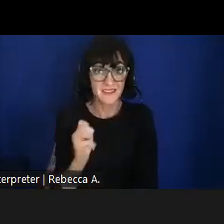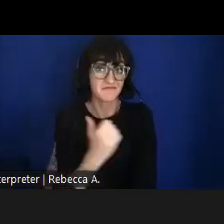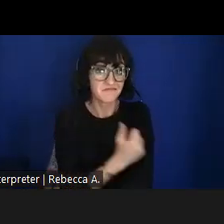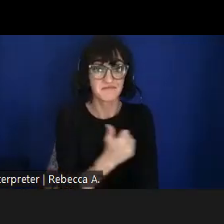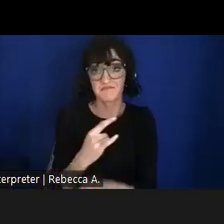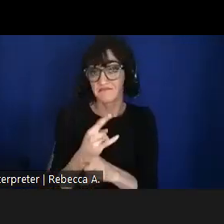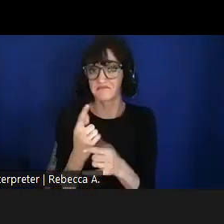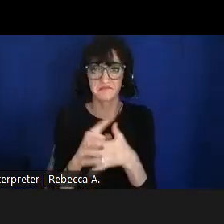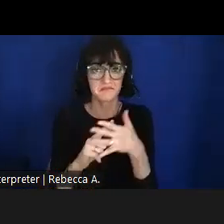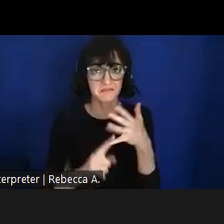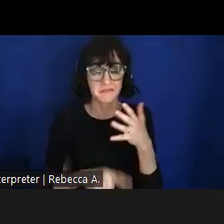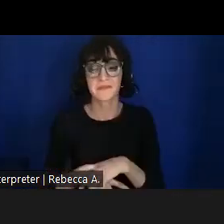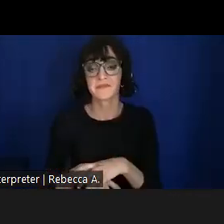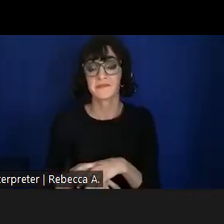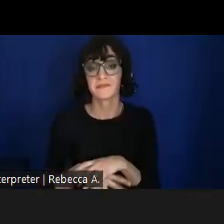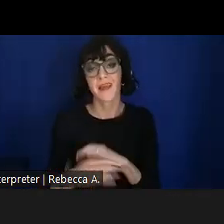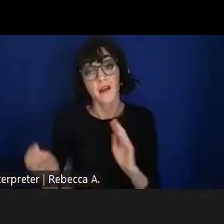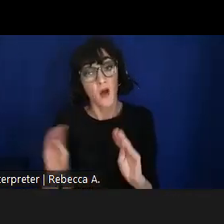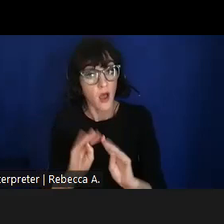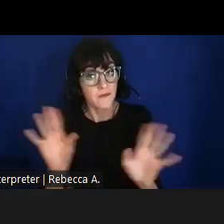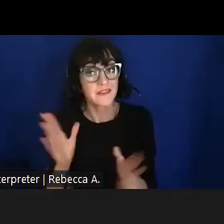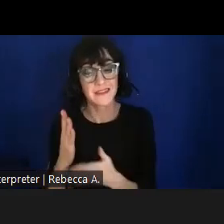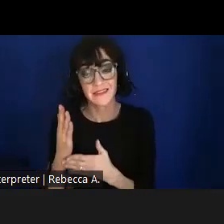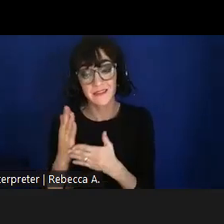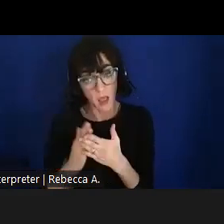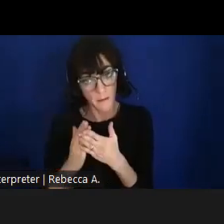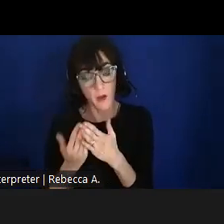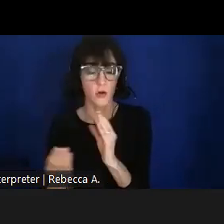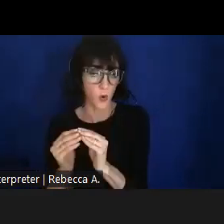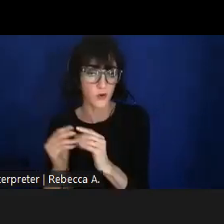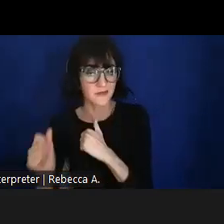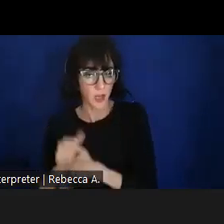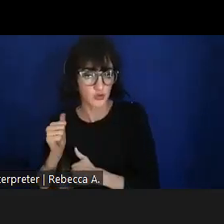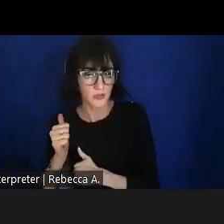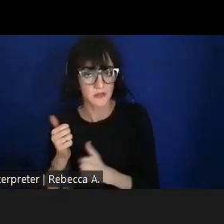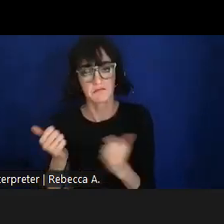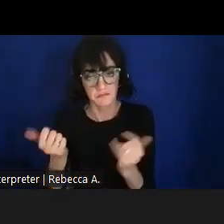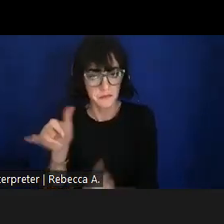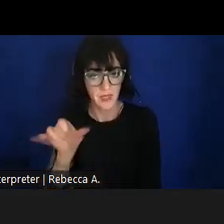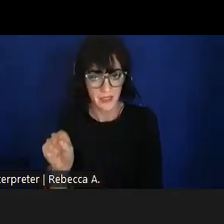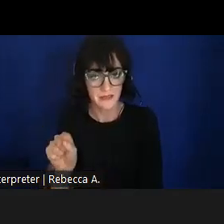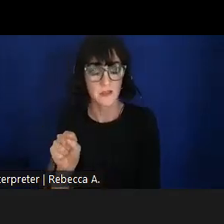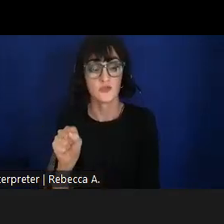are clearly more dangerous than other ways of using substances and so in that way focuses